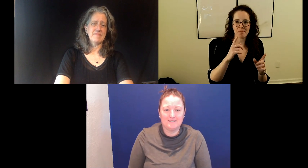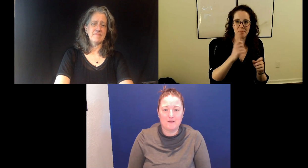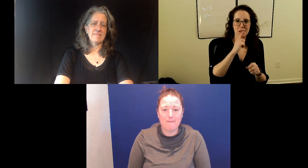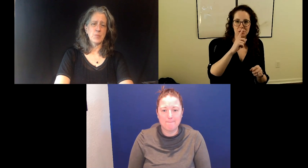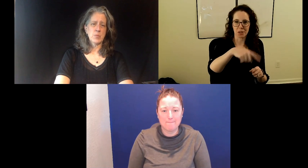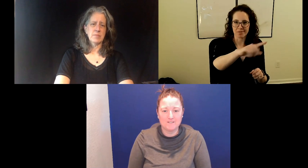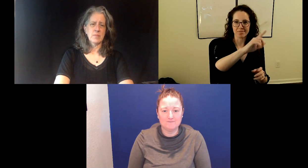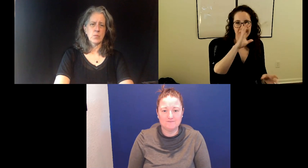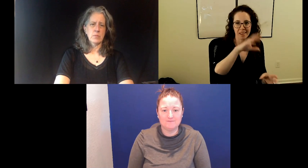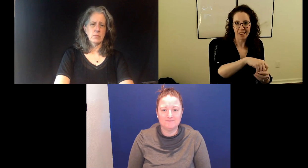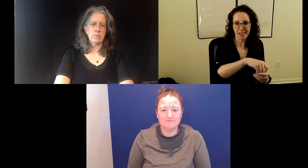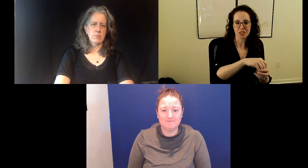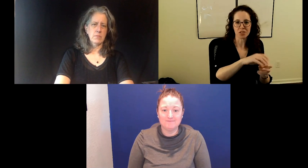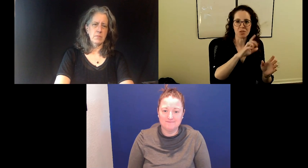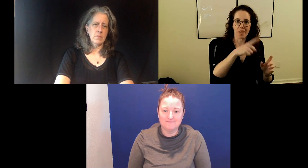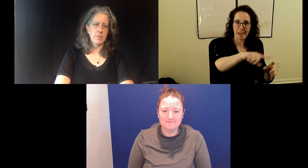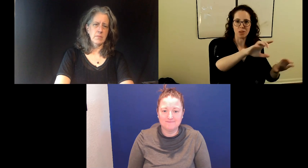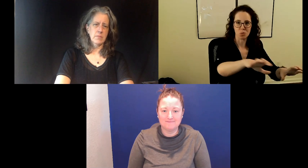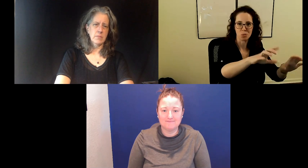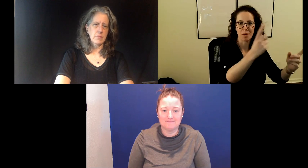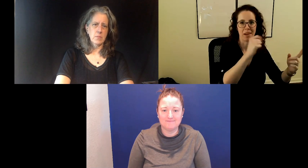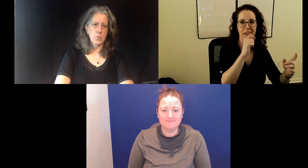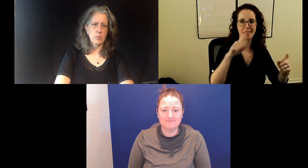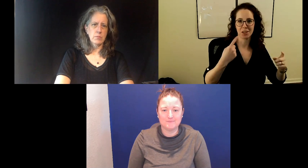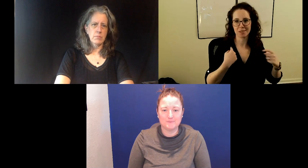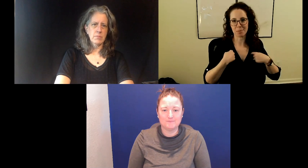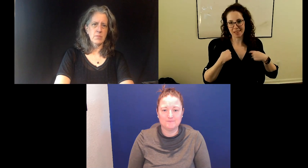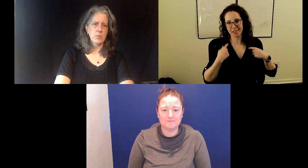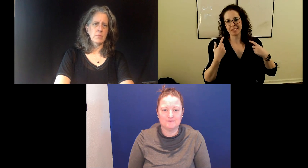yeah i think i've had the same experience like as far as keeping the students involved they had to